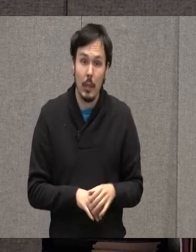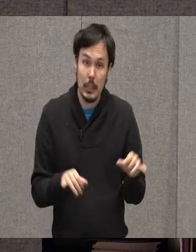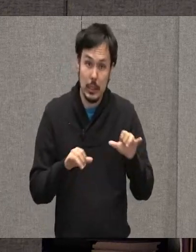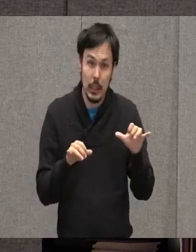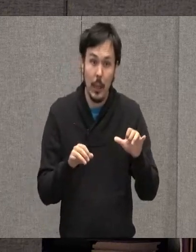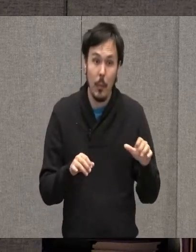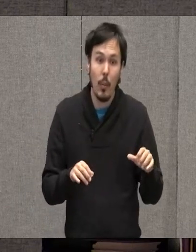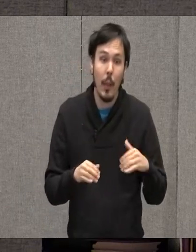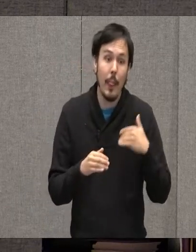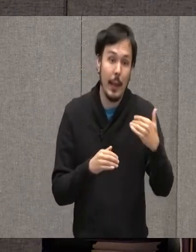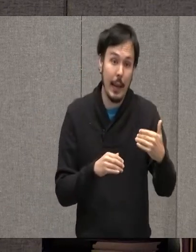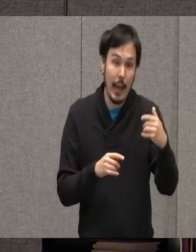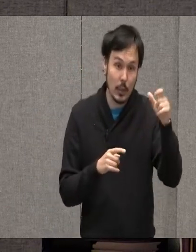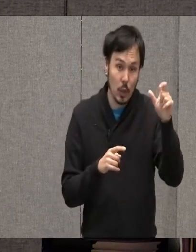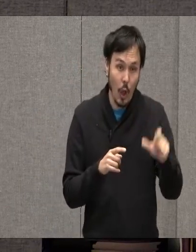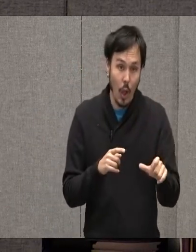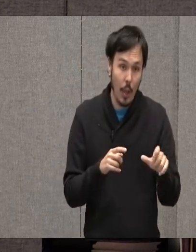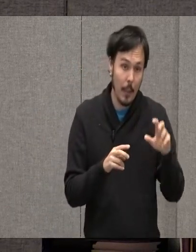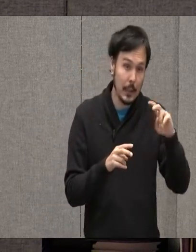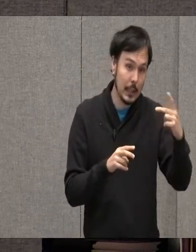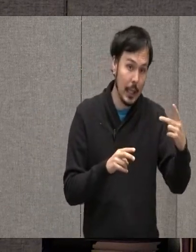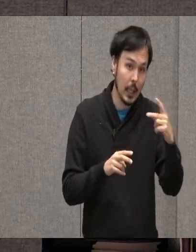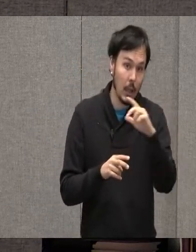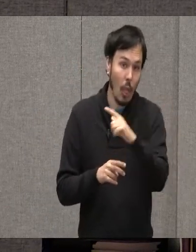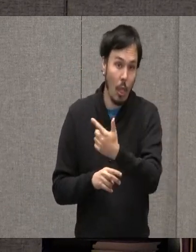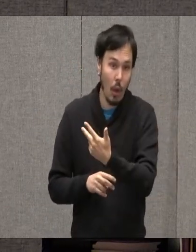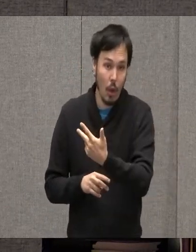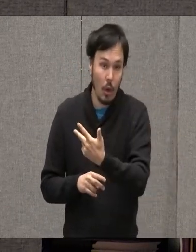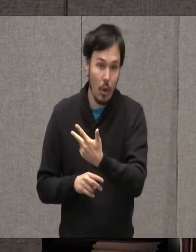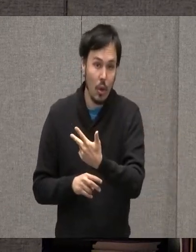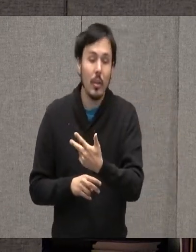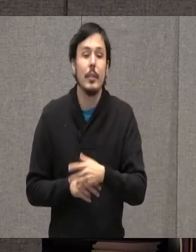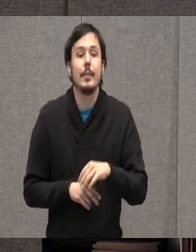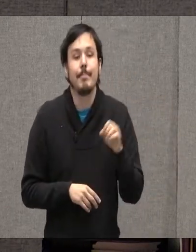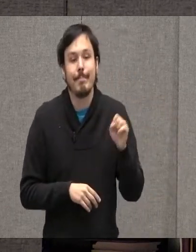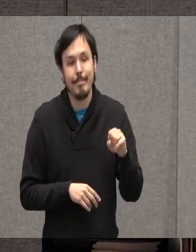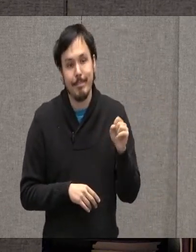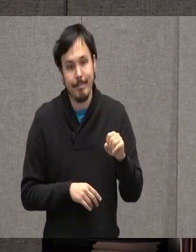It sure does that's also a plus 600.